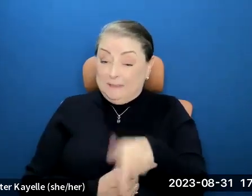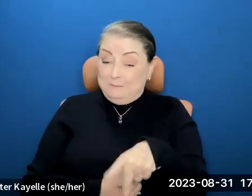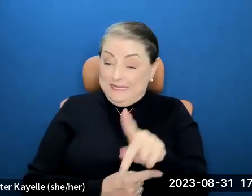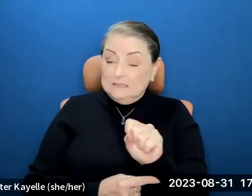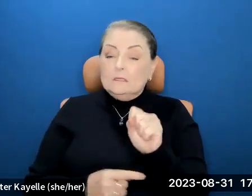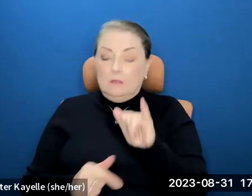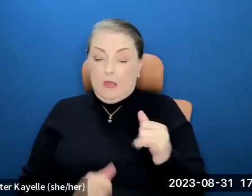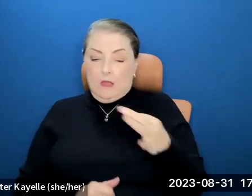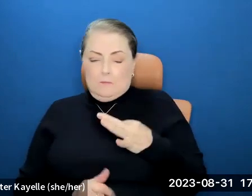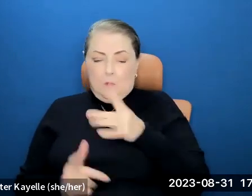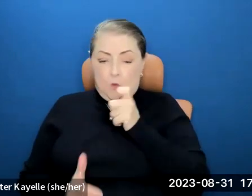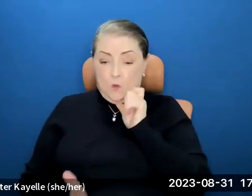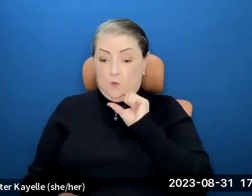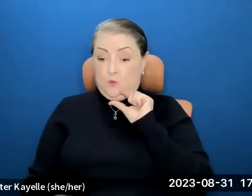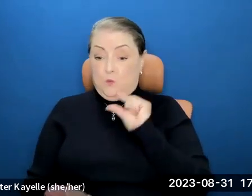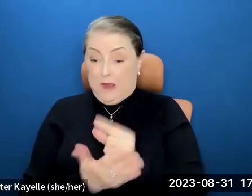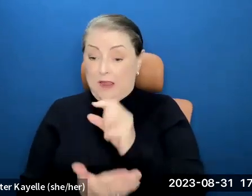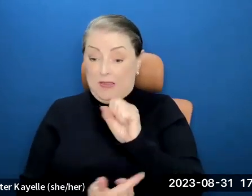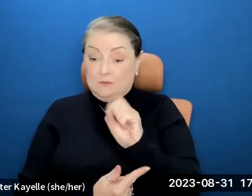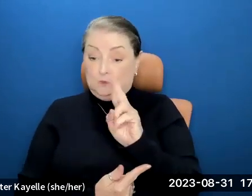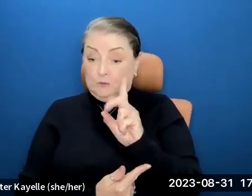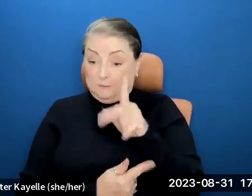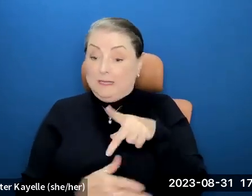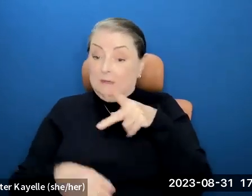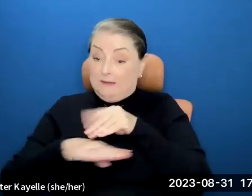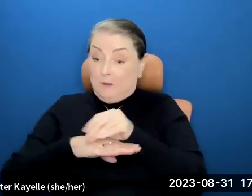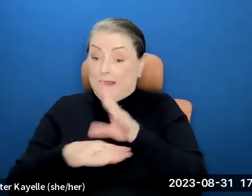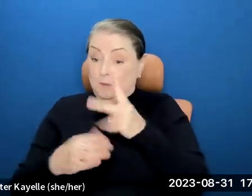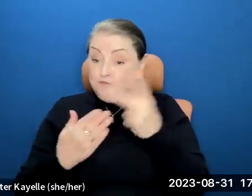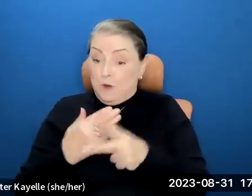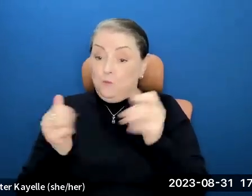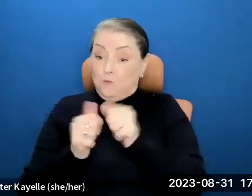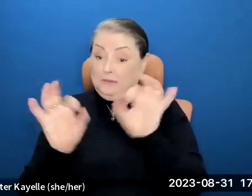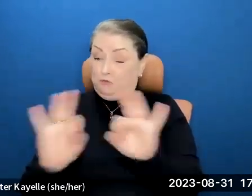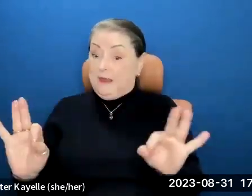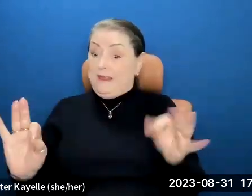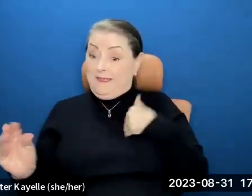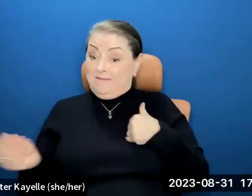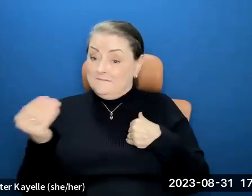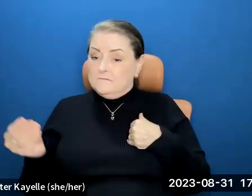applicant who graduated from an sud counseling program with a degree does not need to have